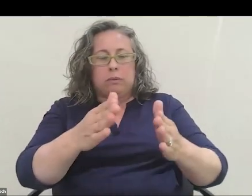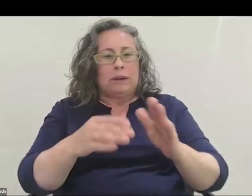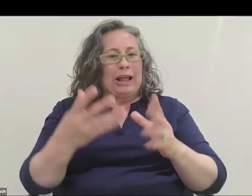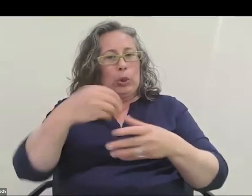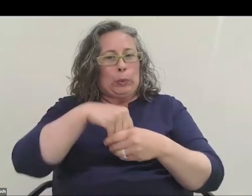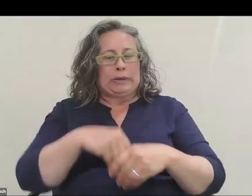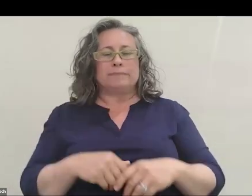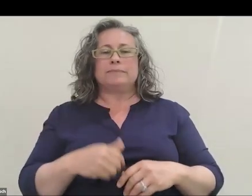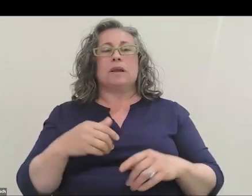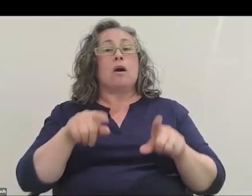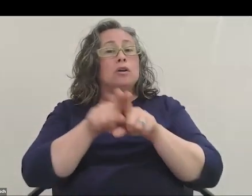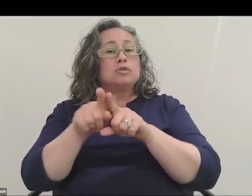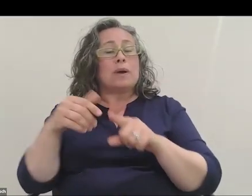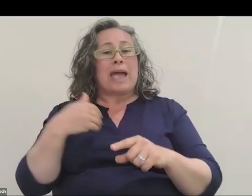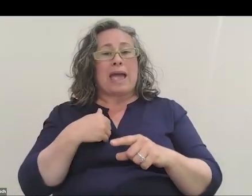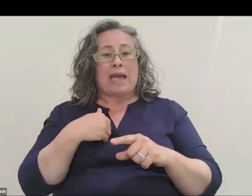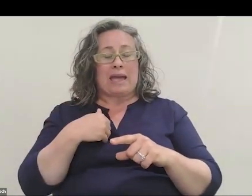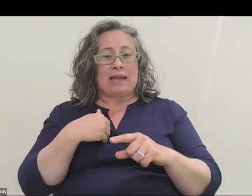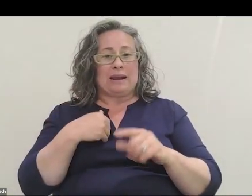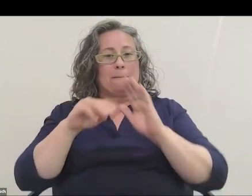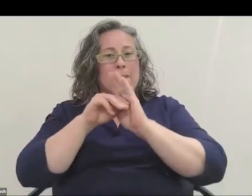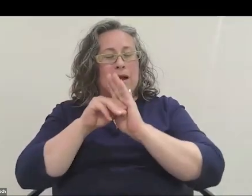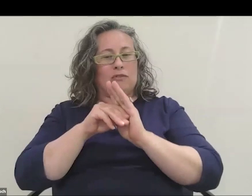They had a model of President Benjamin Harrison's house,